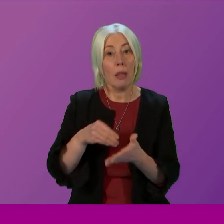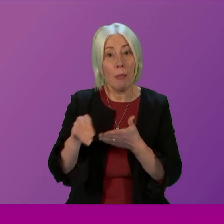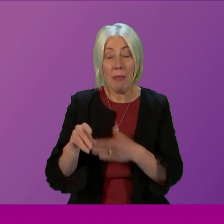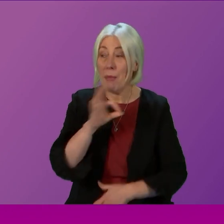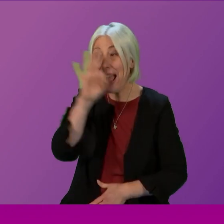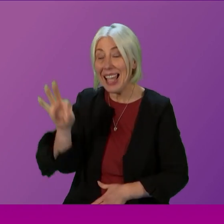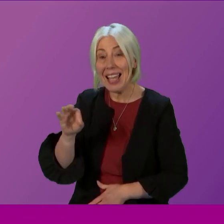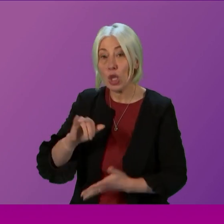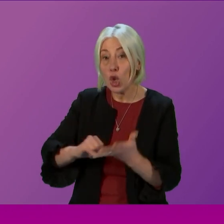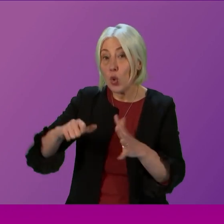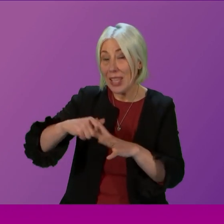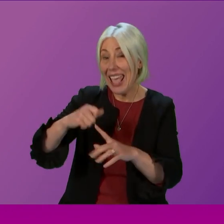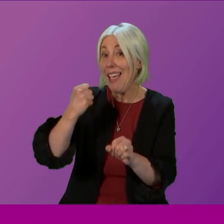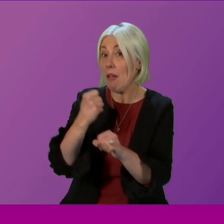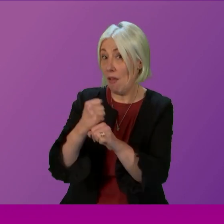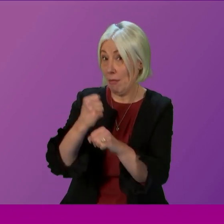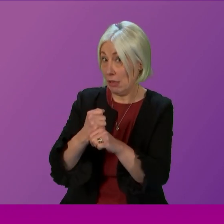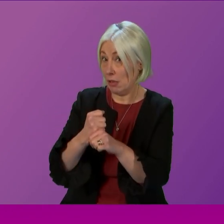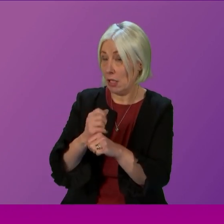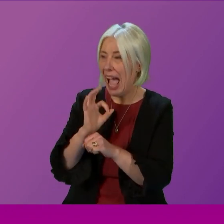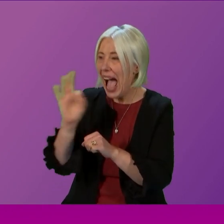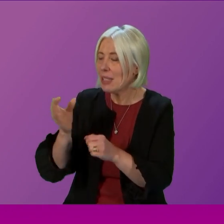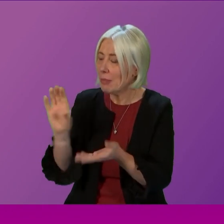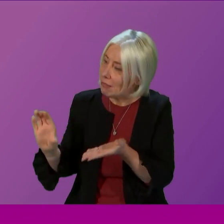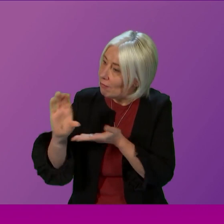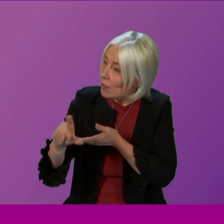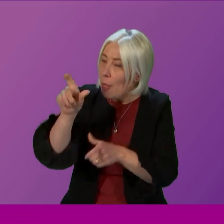Government to provide more help to those who are most in need, and to do so urgently.